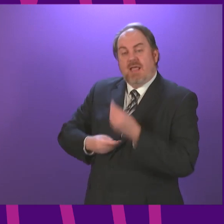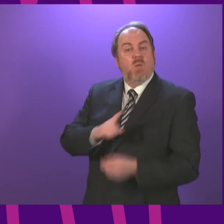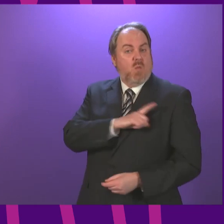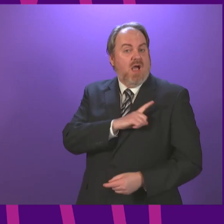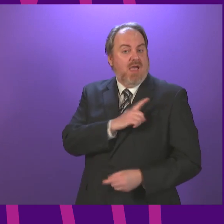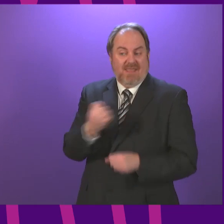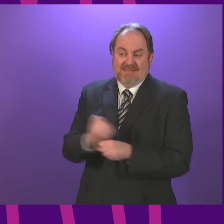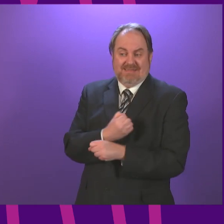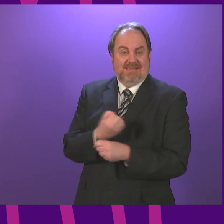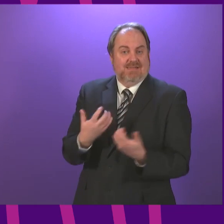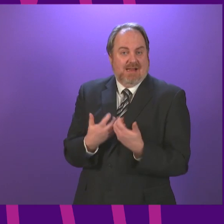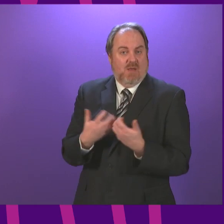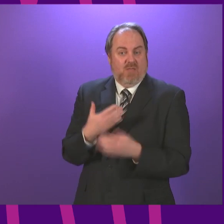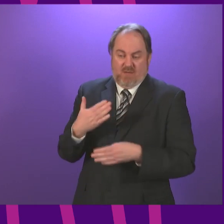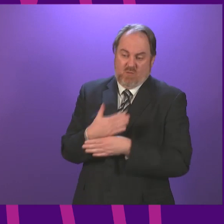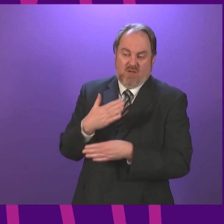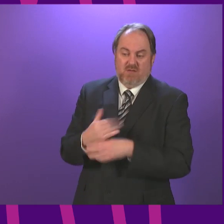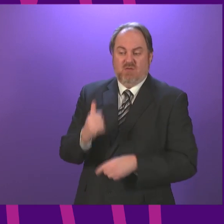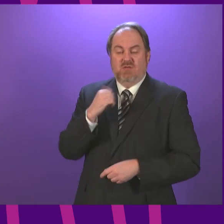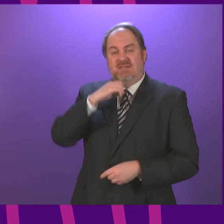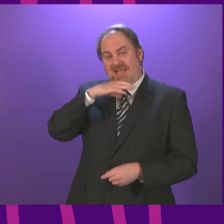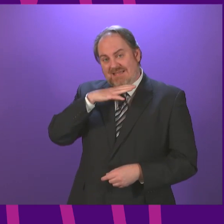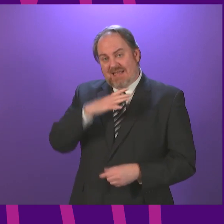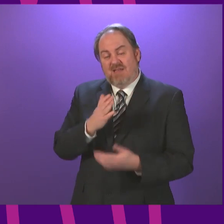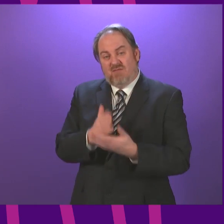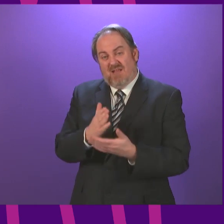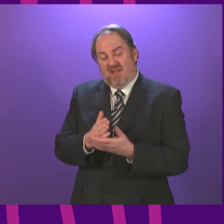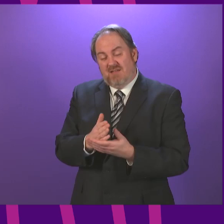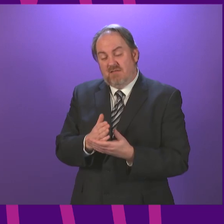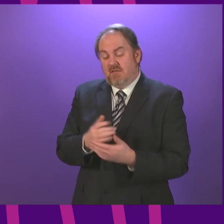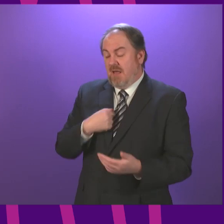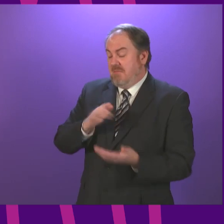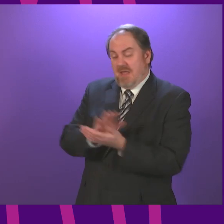to ask further questions if she wishes, and I am happy to make those arrangements